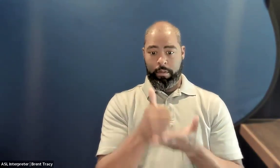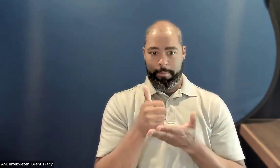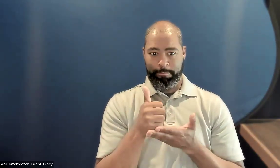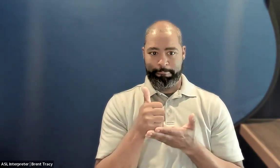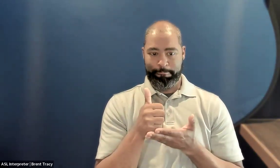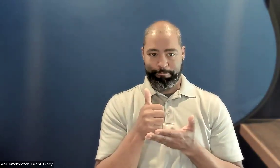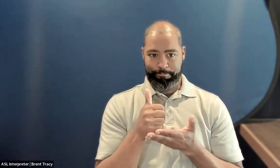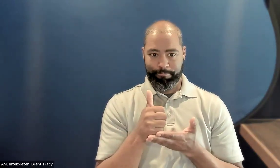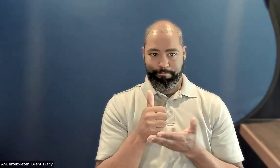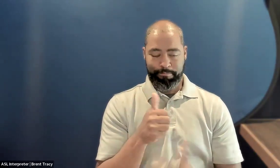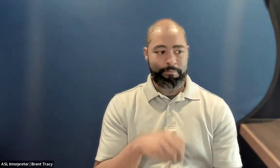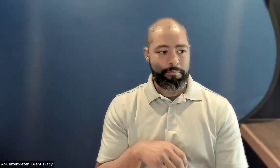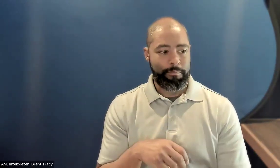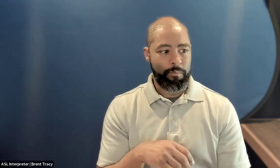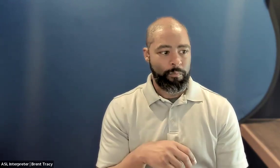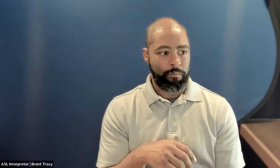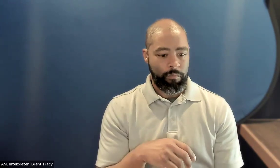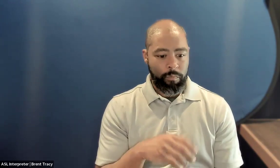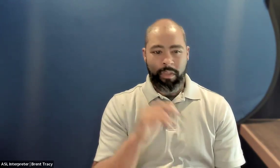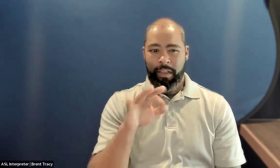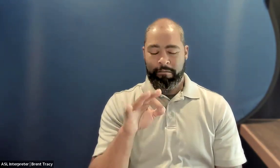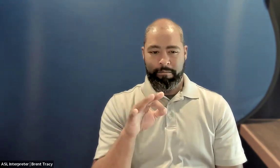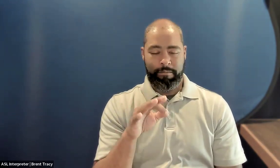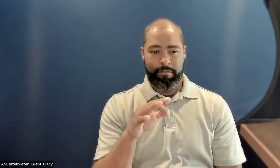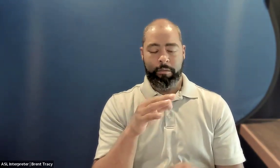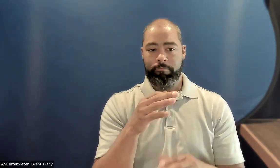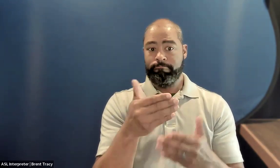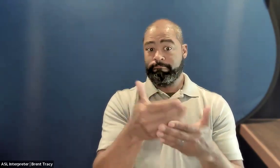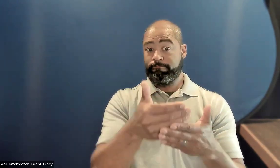Bringing the screening and these recommendations in early in the